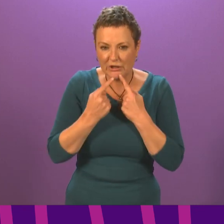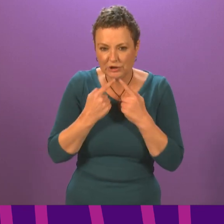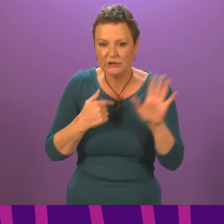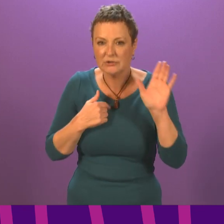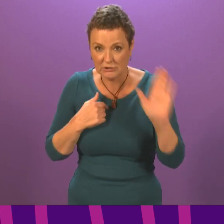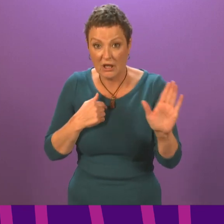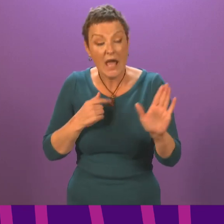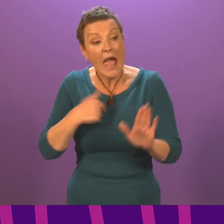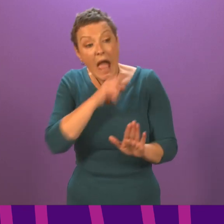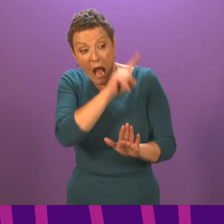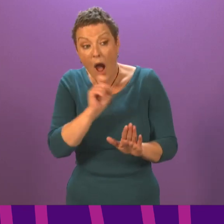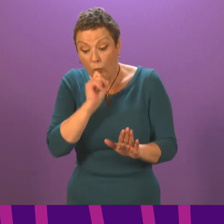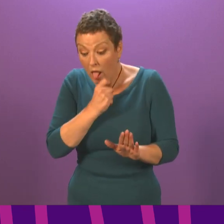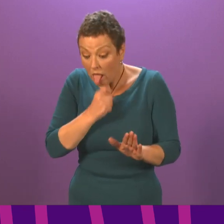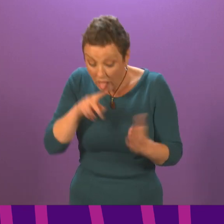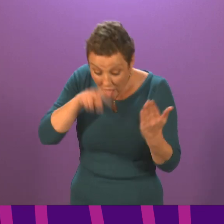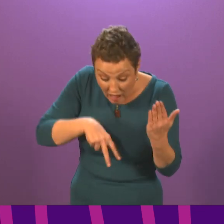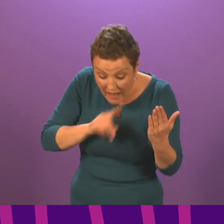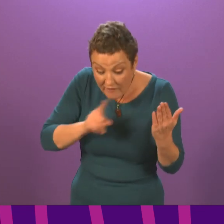not cover golf tour operators, I undertake to look at whether there is other help that